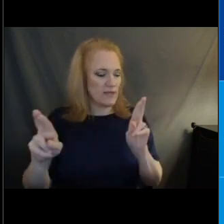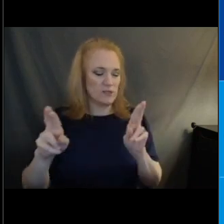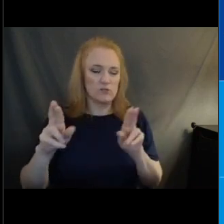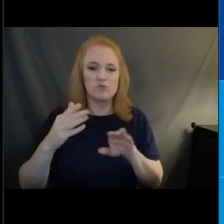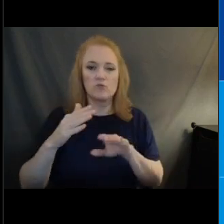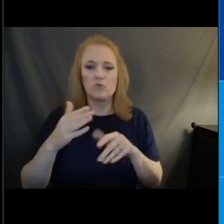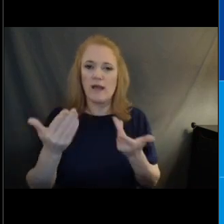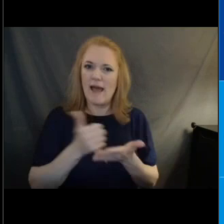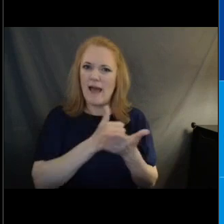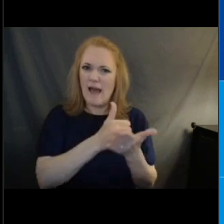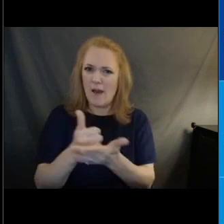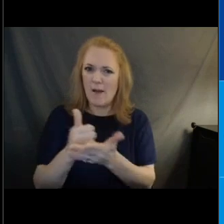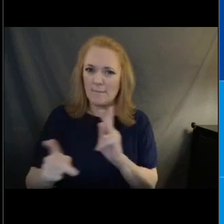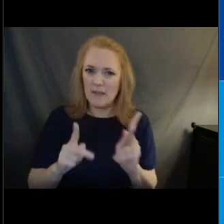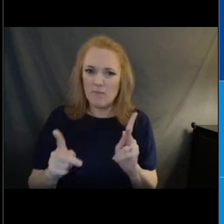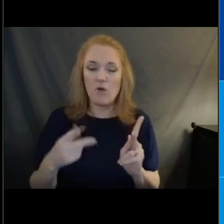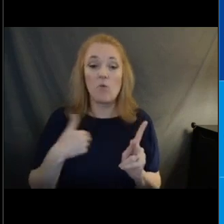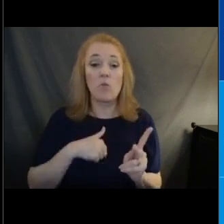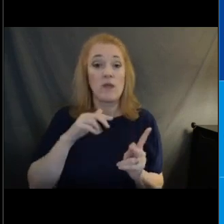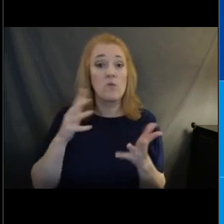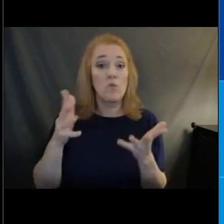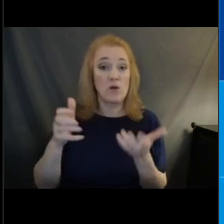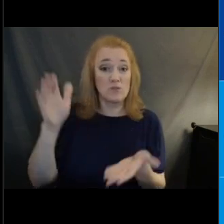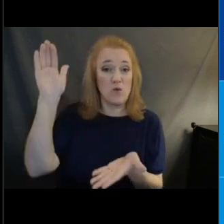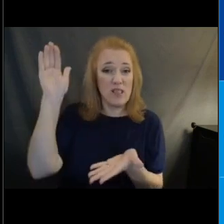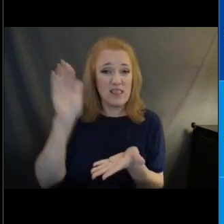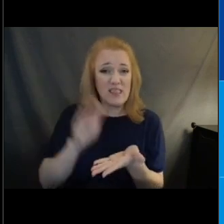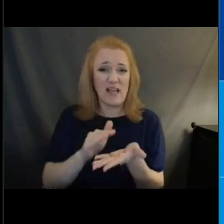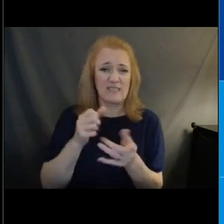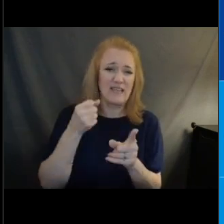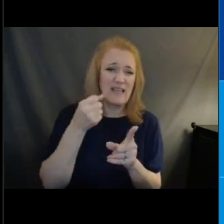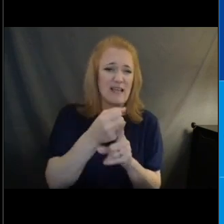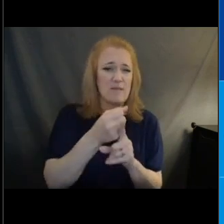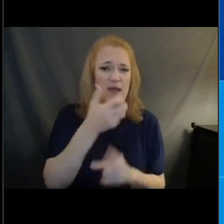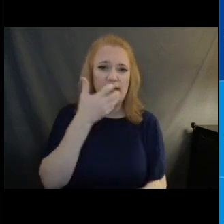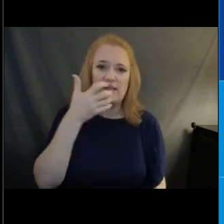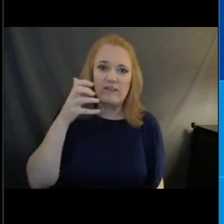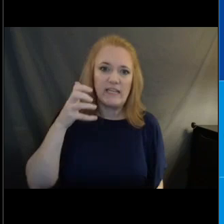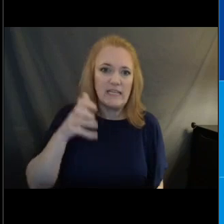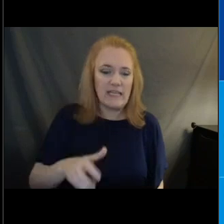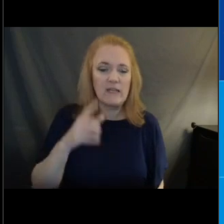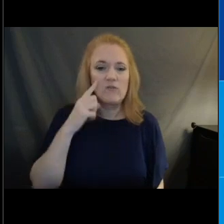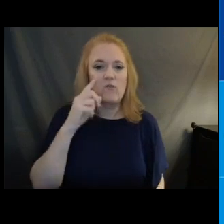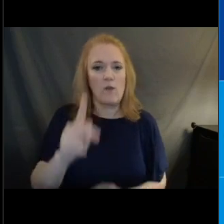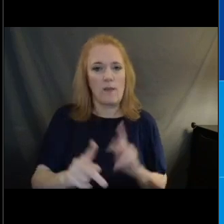So we can lessen, that's the goal right, to lessen the impacts of these extreme heat events and build